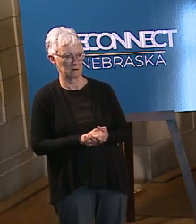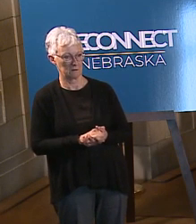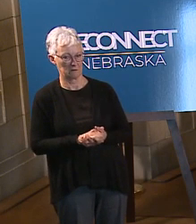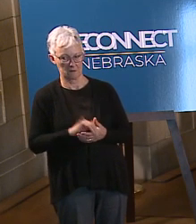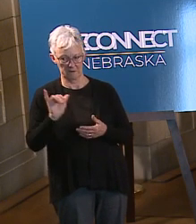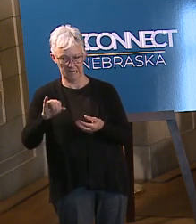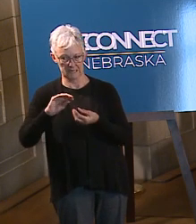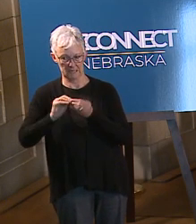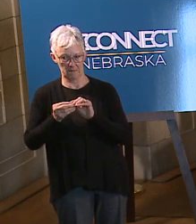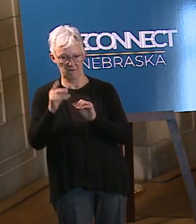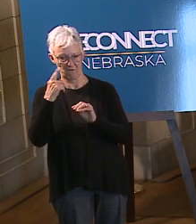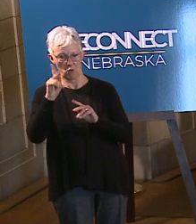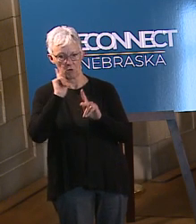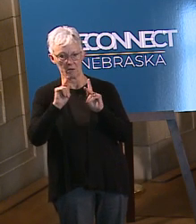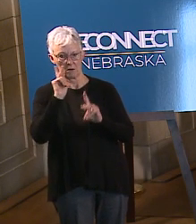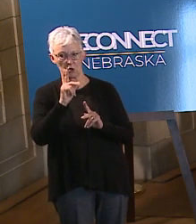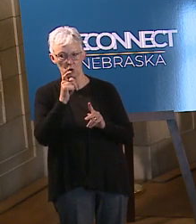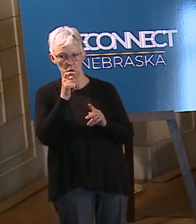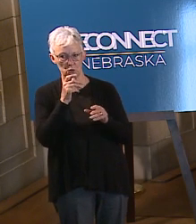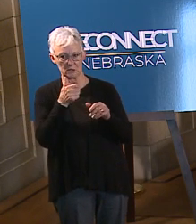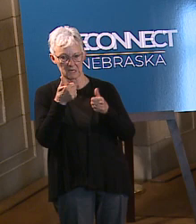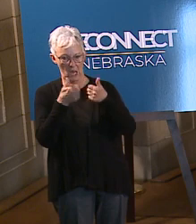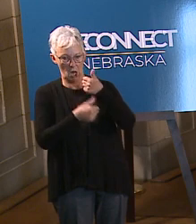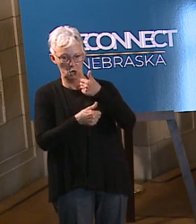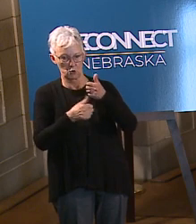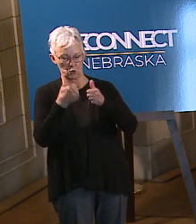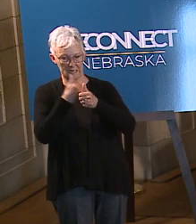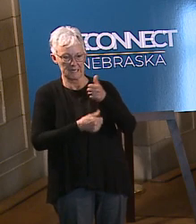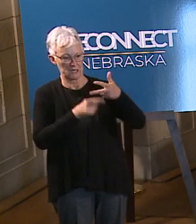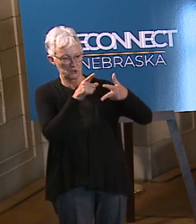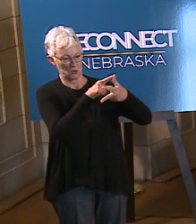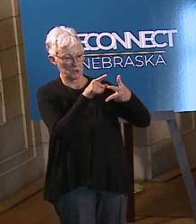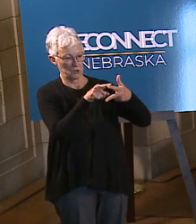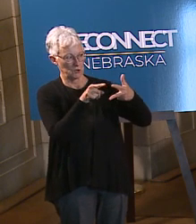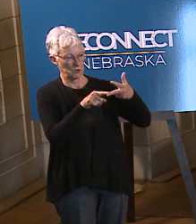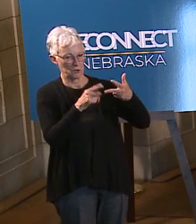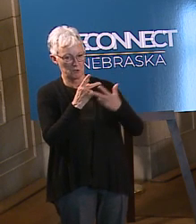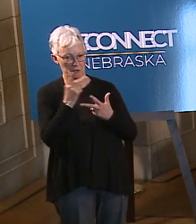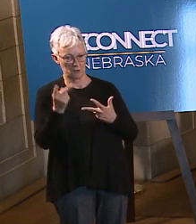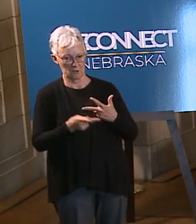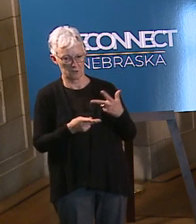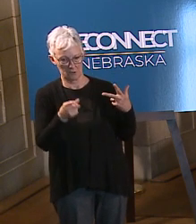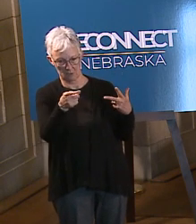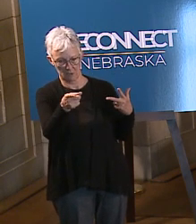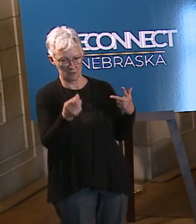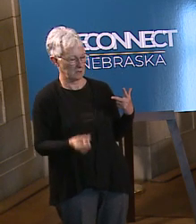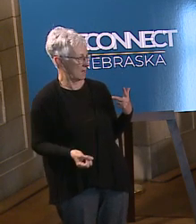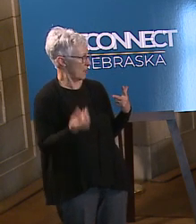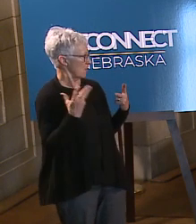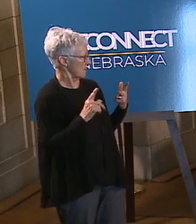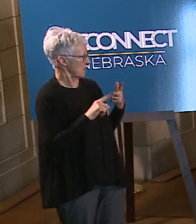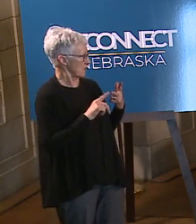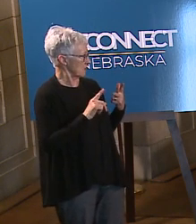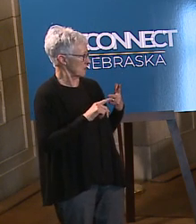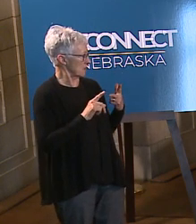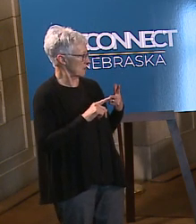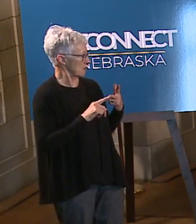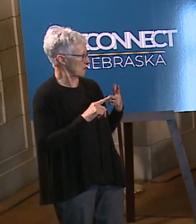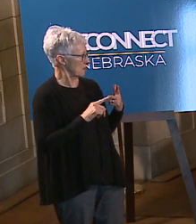FOR FPUC, THE $300 PER WEEK IS THE FPUC.